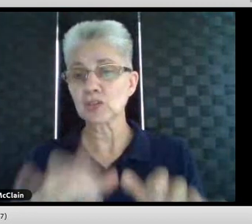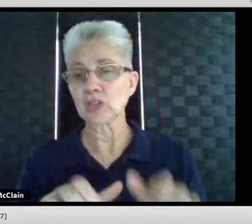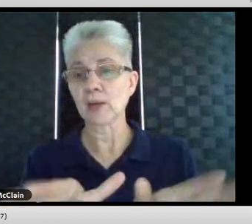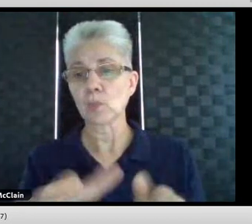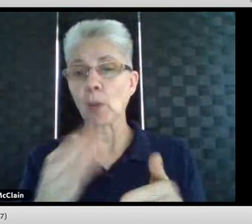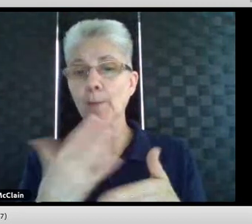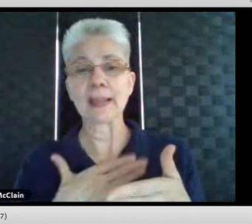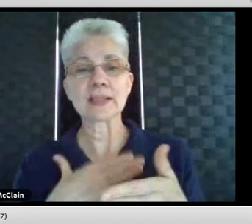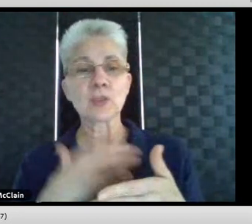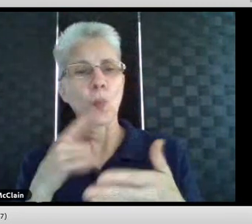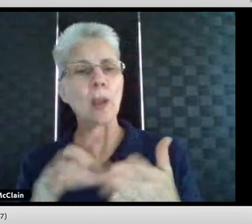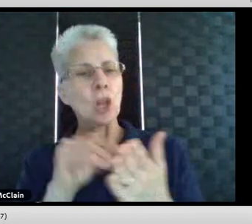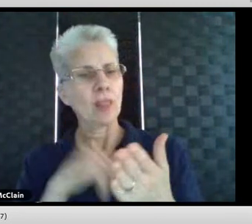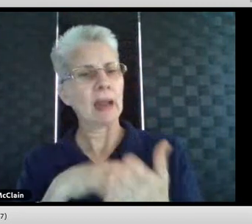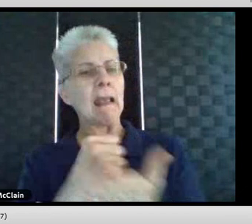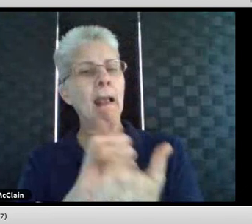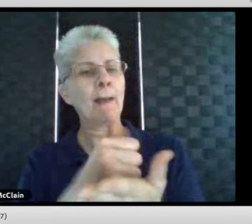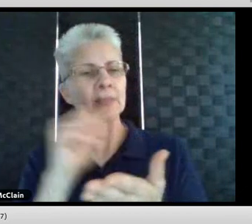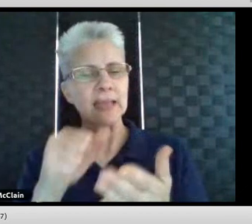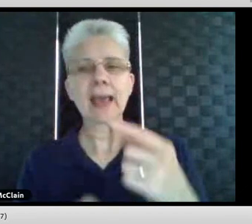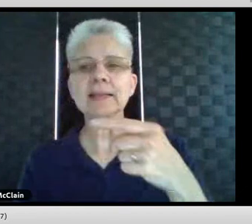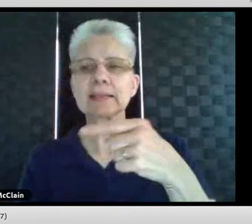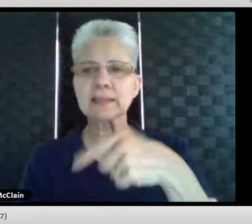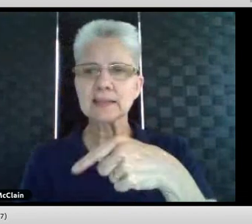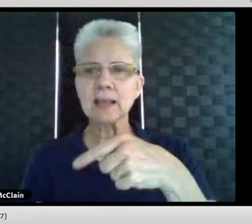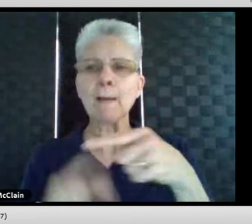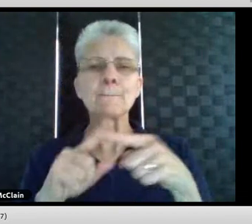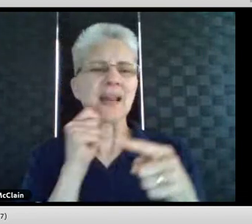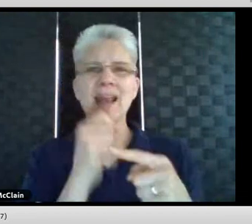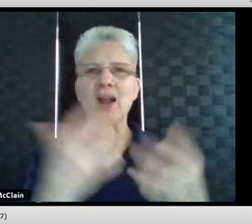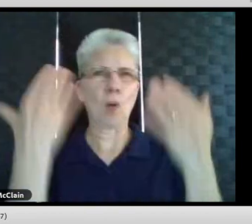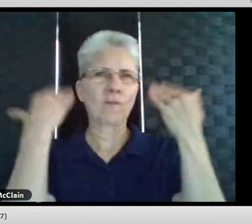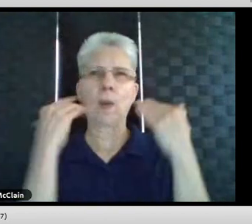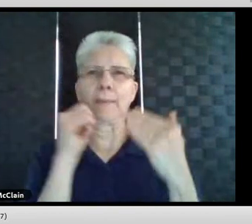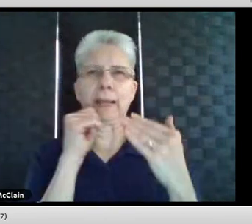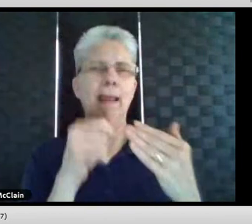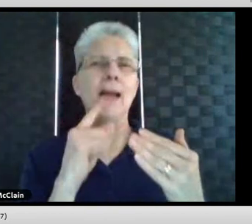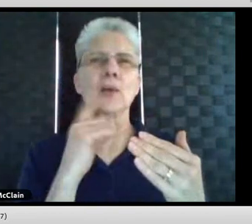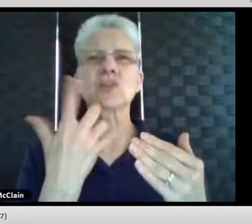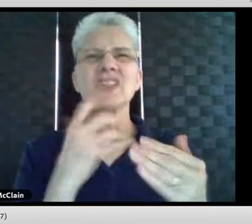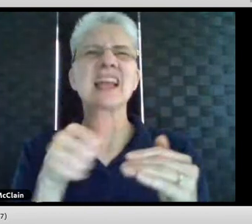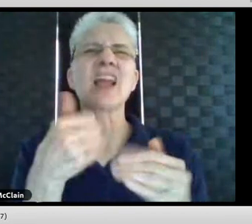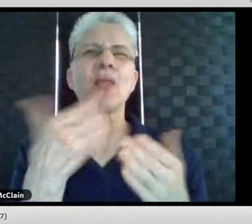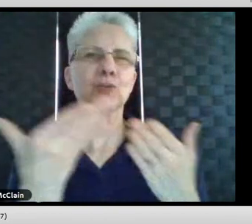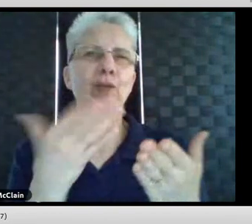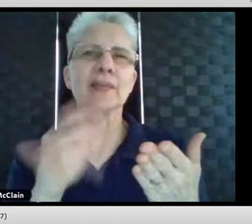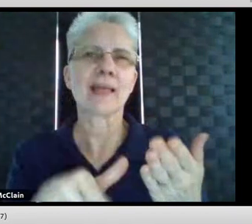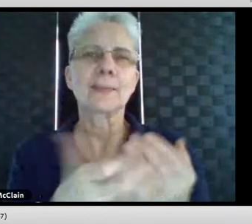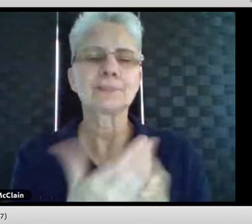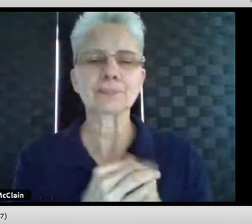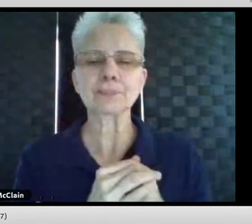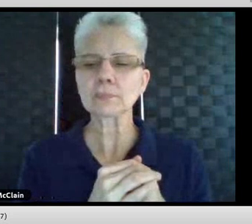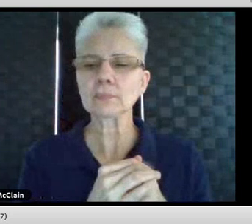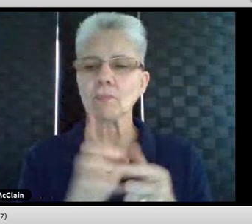We found it to be helpful, the laces I've used it, but it wasn't overwhelming. It was just kind of like another service, and then the other question to ask is,